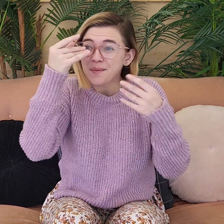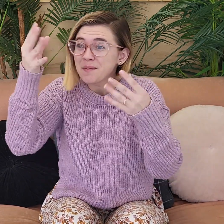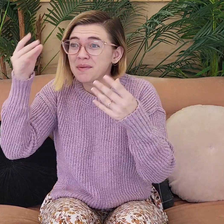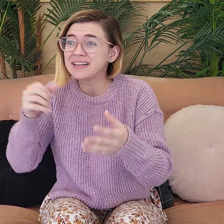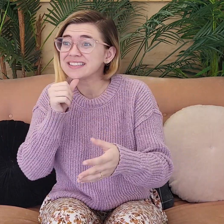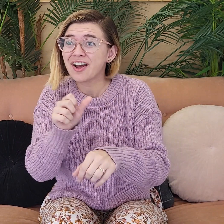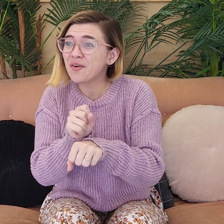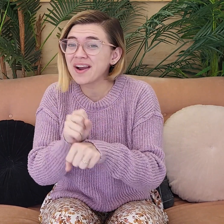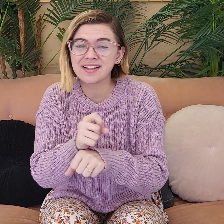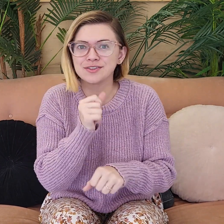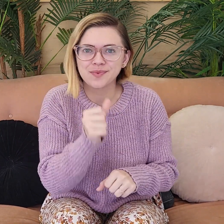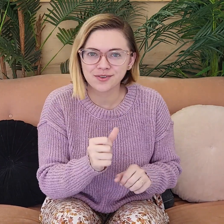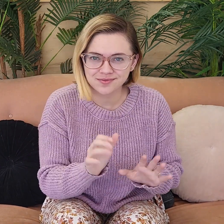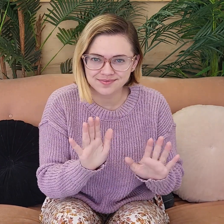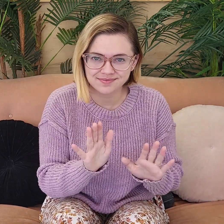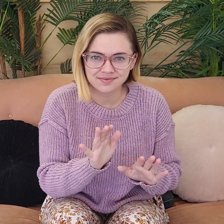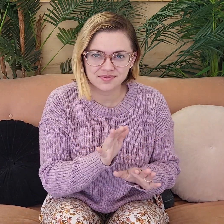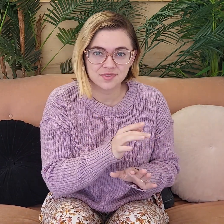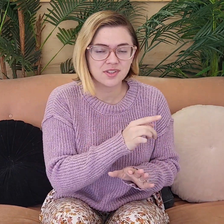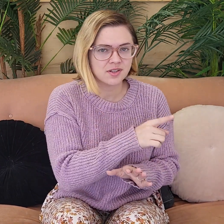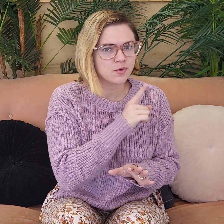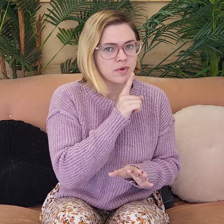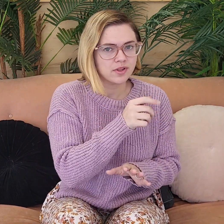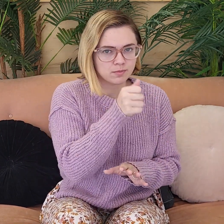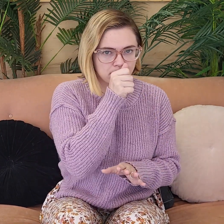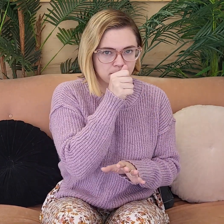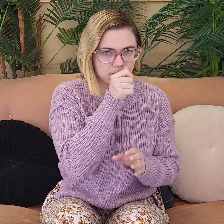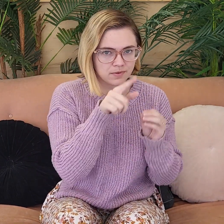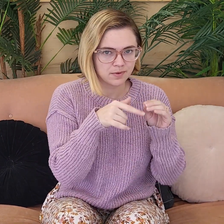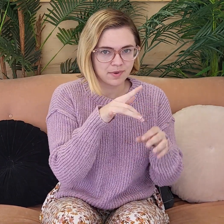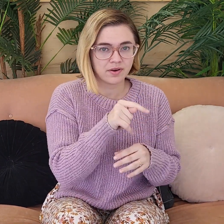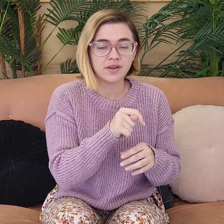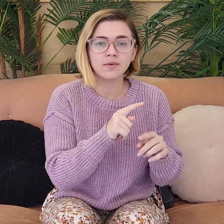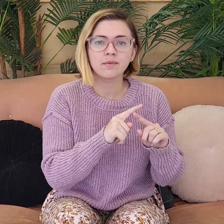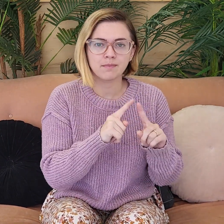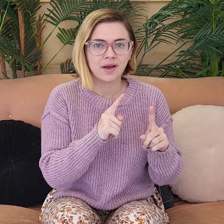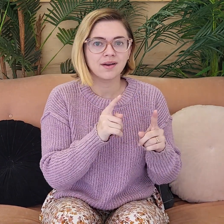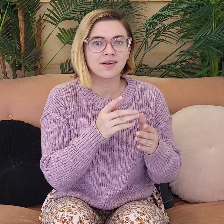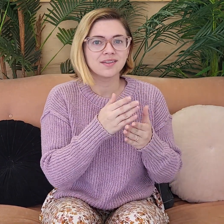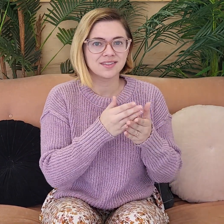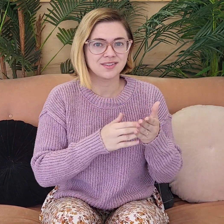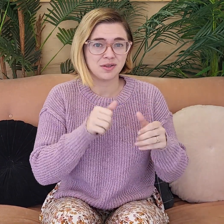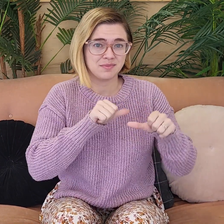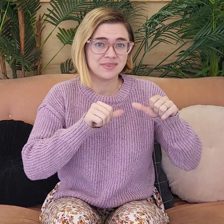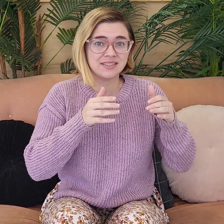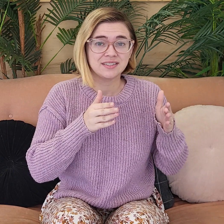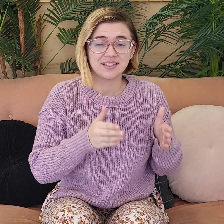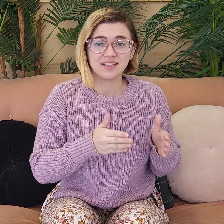Now they're not letting everyone know it's not working. They're not doing that. They're really private about it. But some